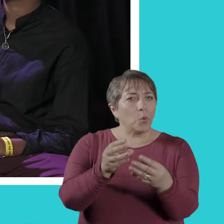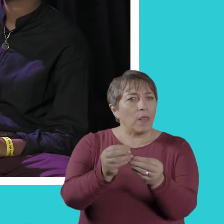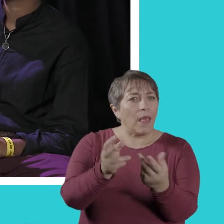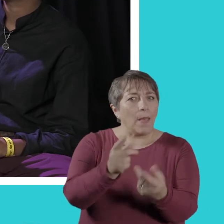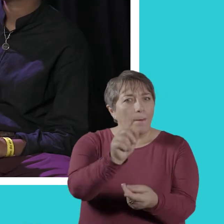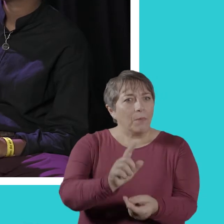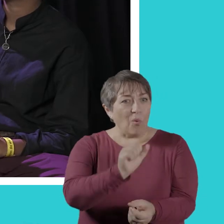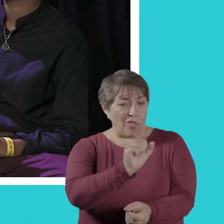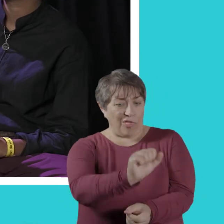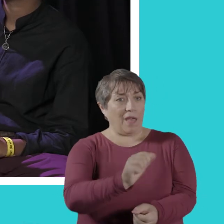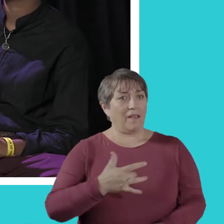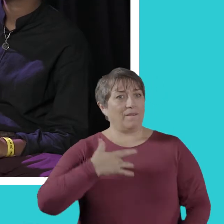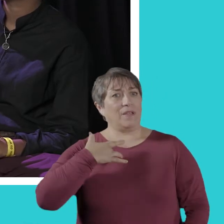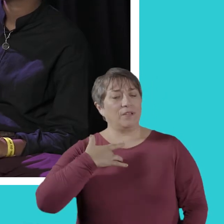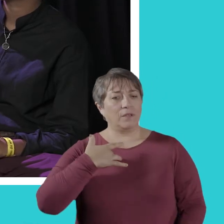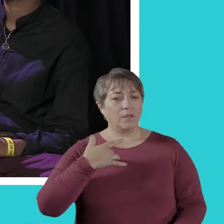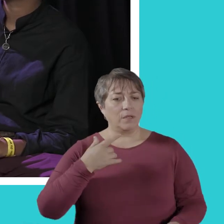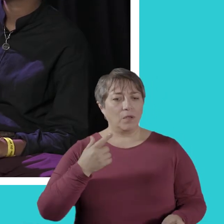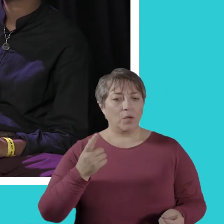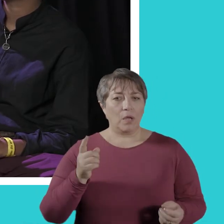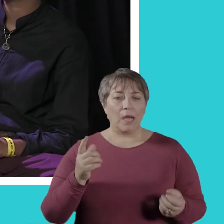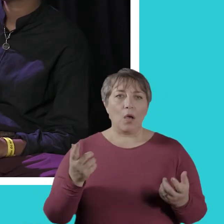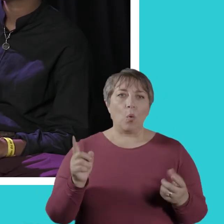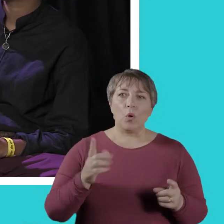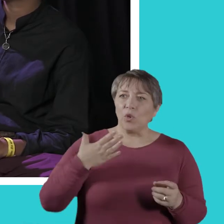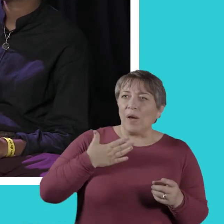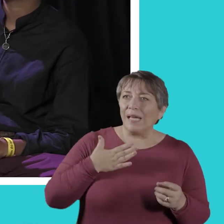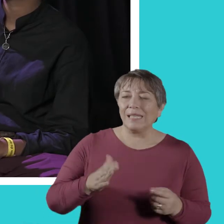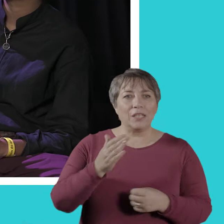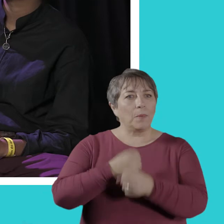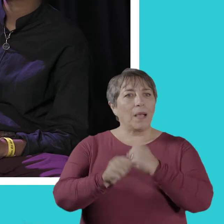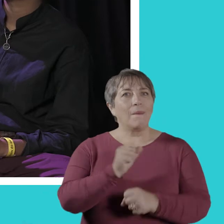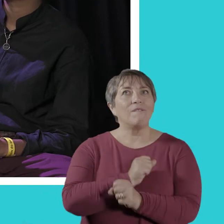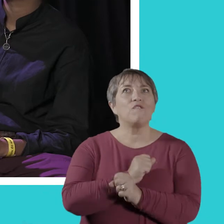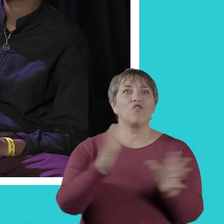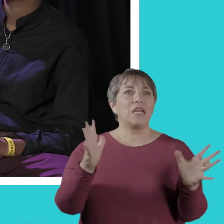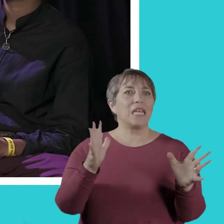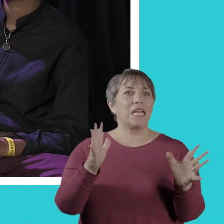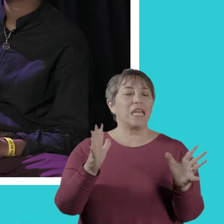what might what you know what I need to do to kind of be free and to kind of suffer less discrimination will also help other people. We need to be looking at